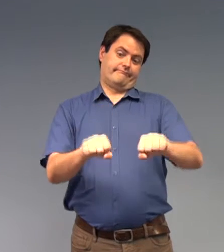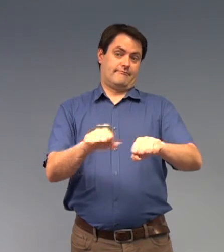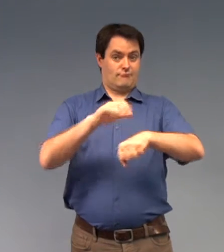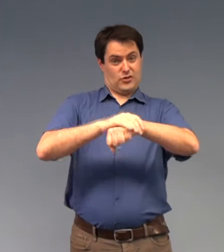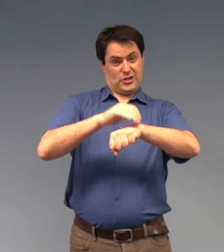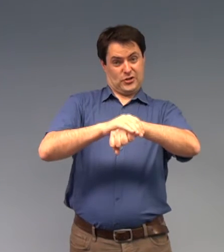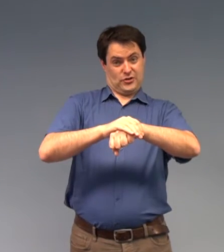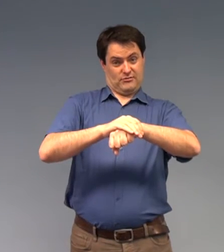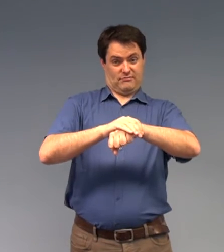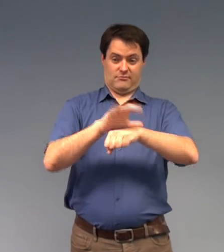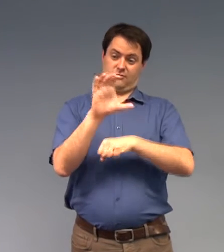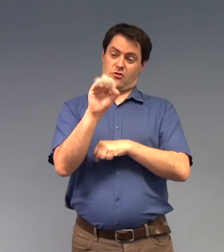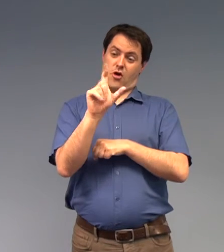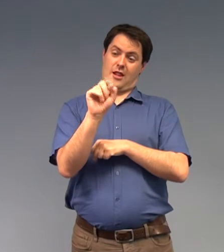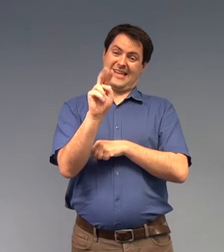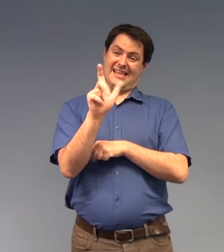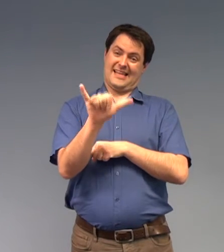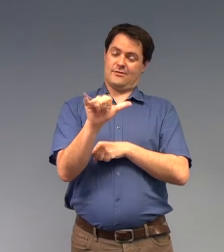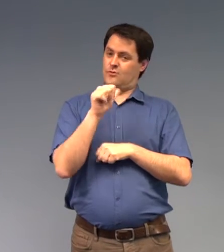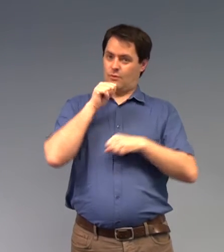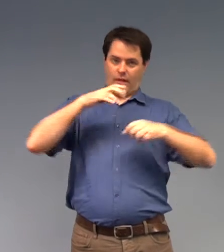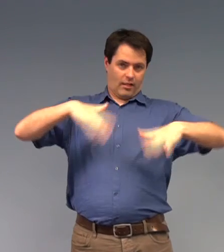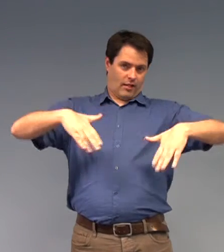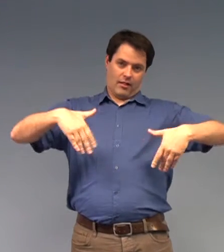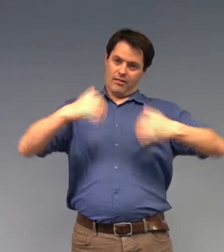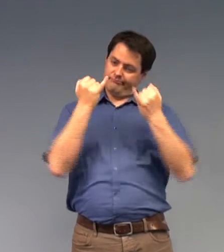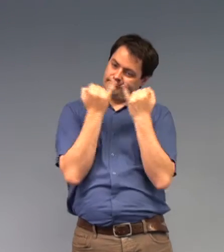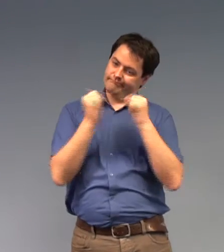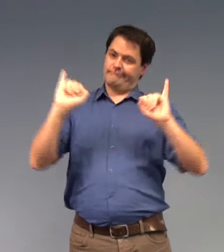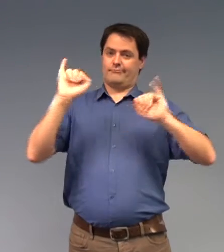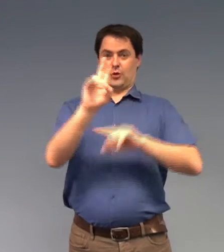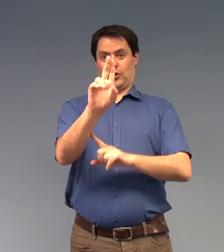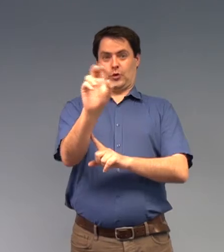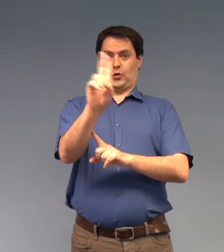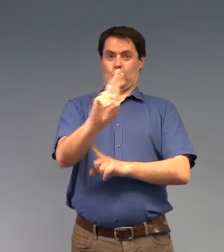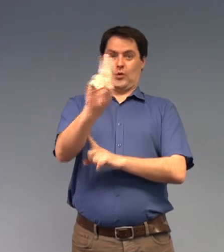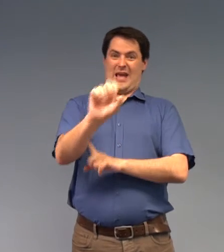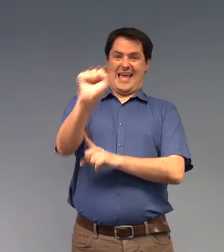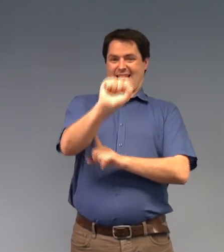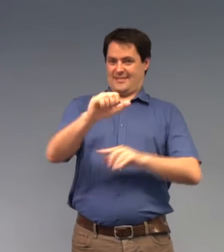would have meant it was still under British rule. It was a British colony.